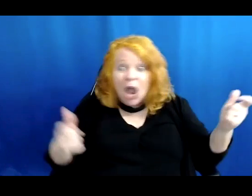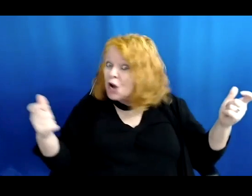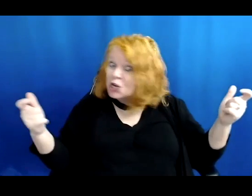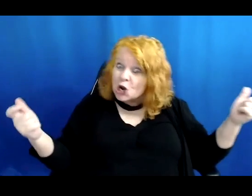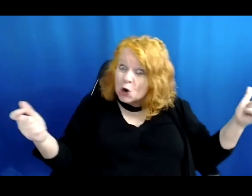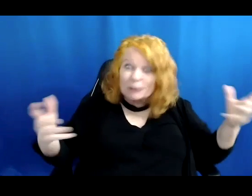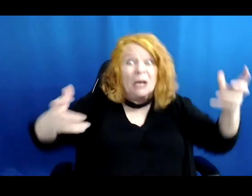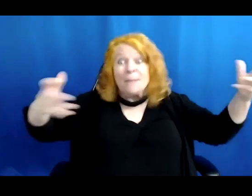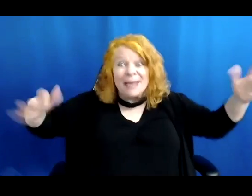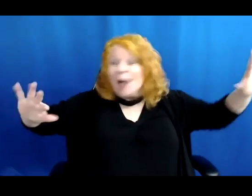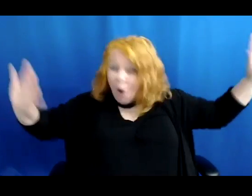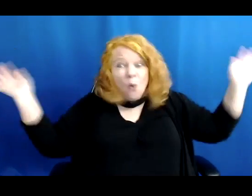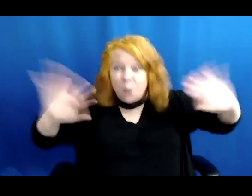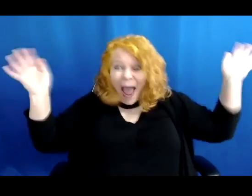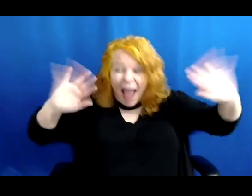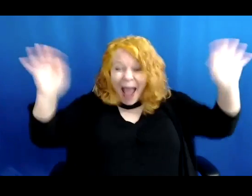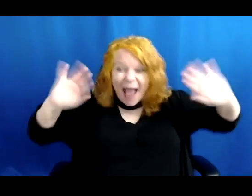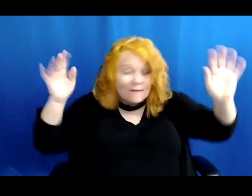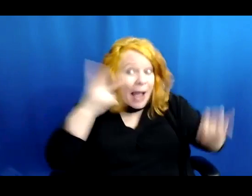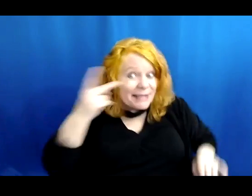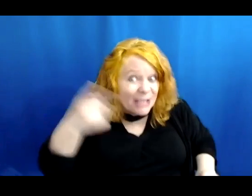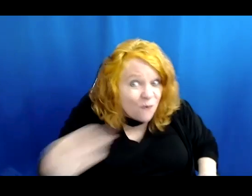I can see you all, give me a huge massive wave. Goodbye! Goodbye! Goodbye!